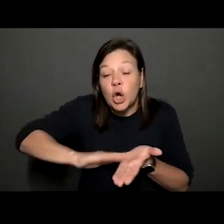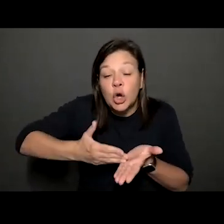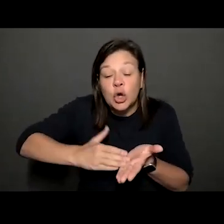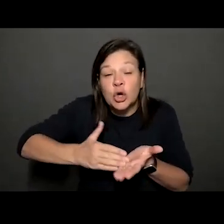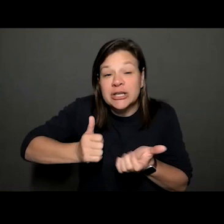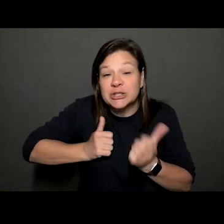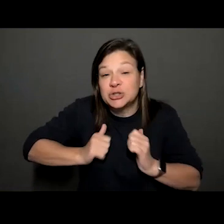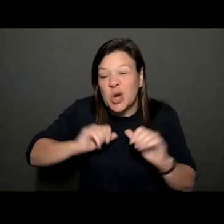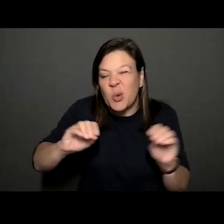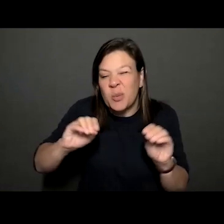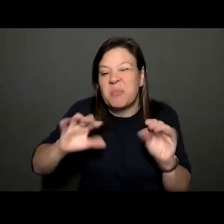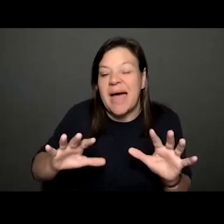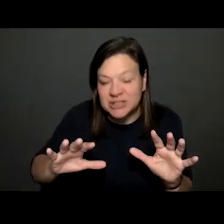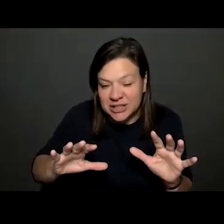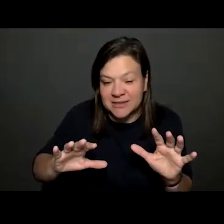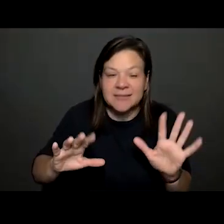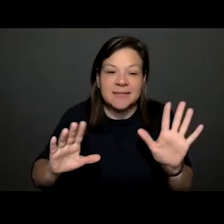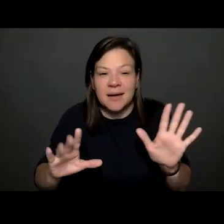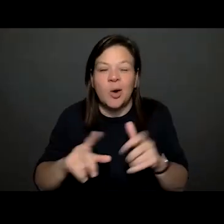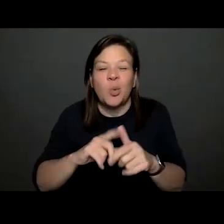COOL WAYS TO USE THE DATA.